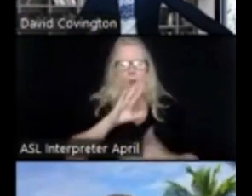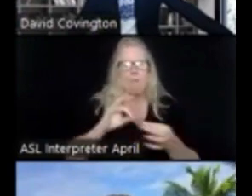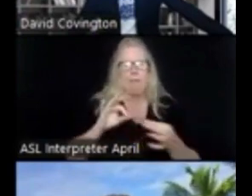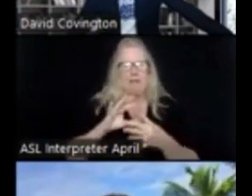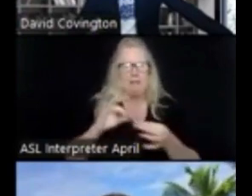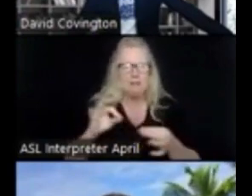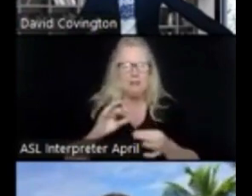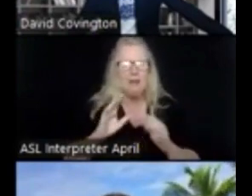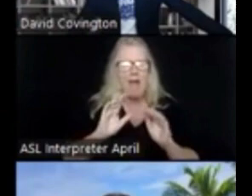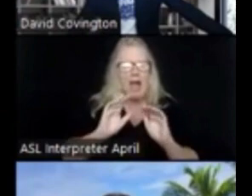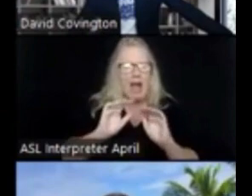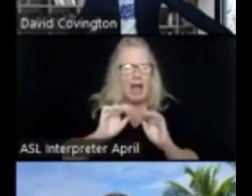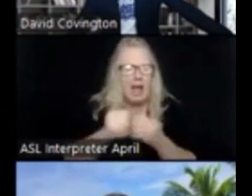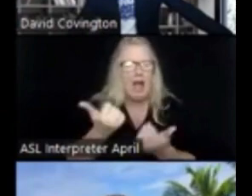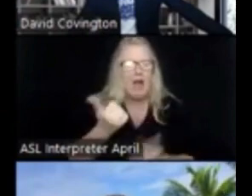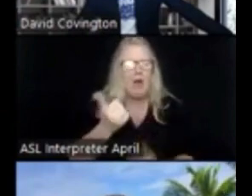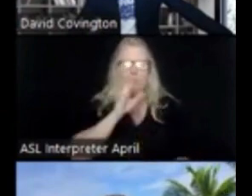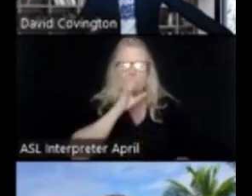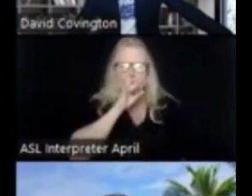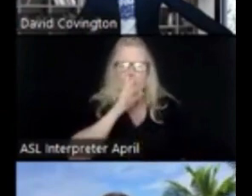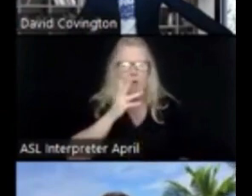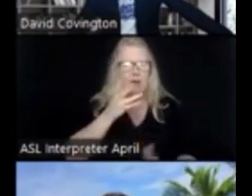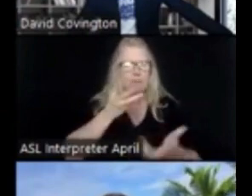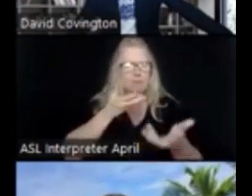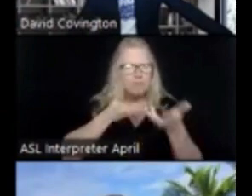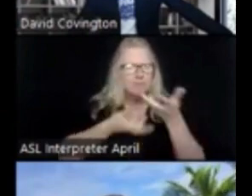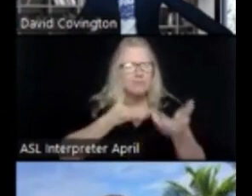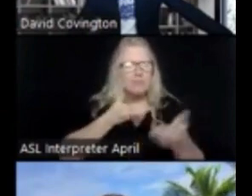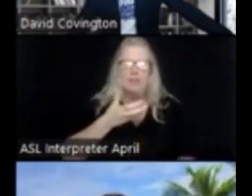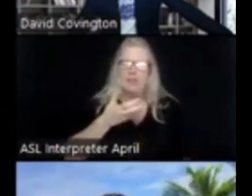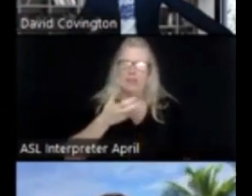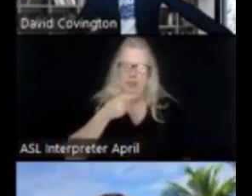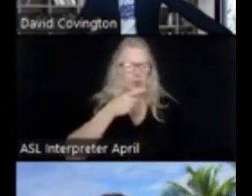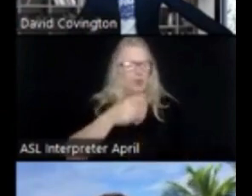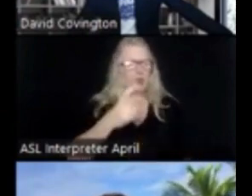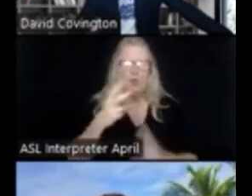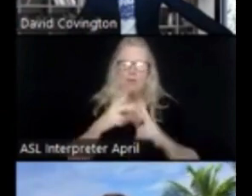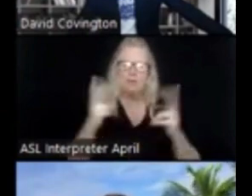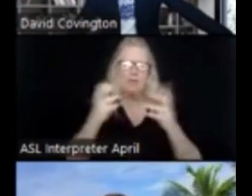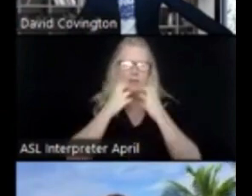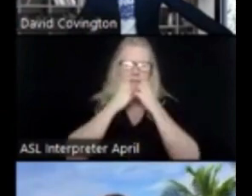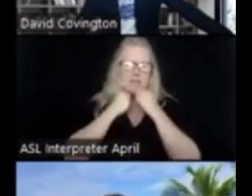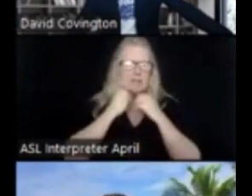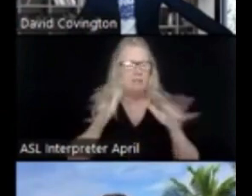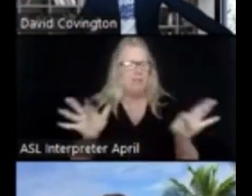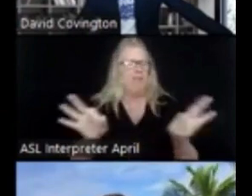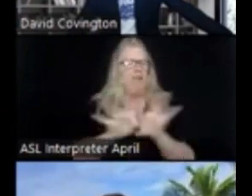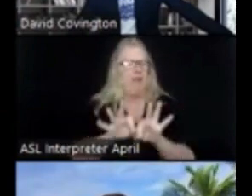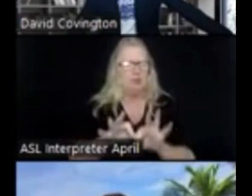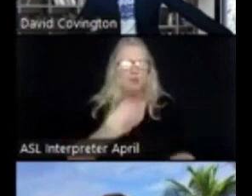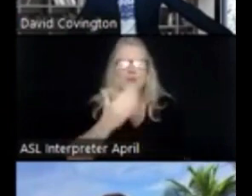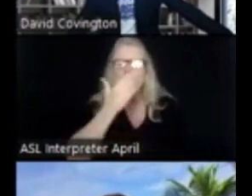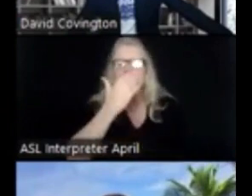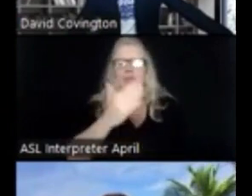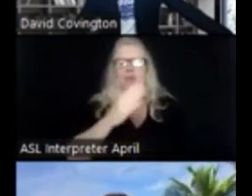YOU ARE GIVING IT AND SO VALUED AND YOU ARE VALUED AS WELL. THANK YOU SO MUCH FOR YOUR PRESENTATION.